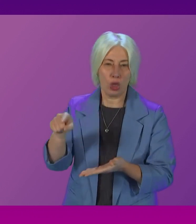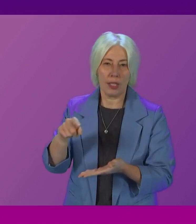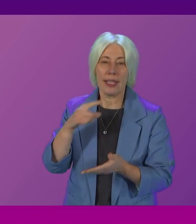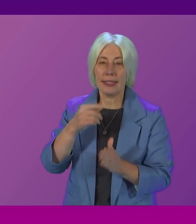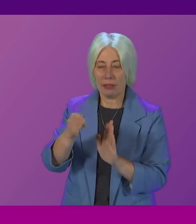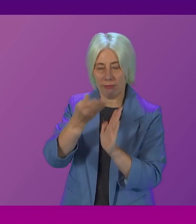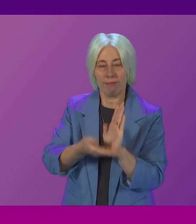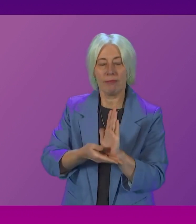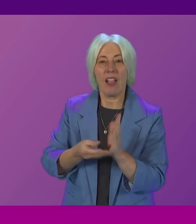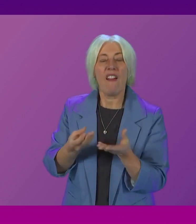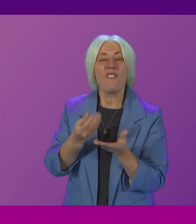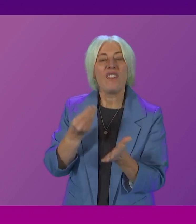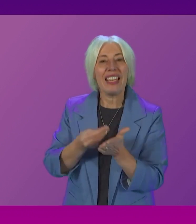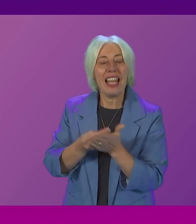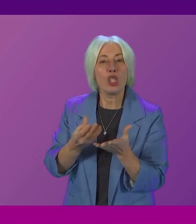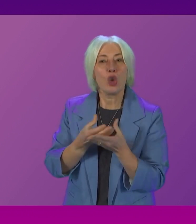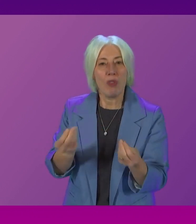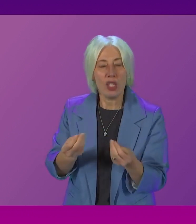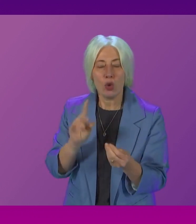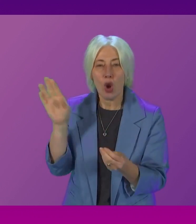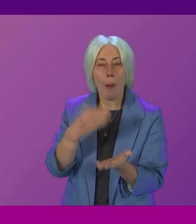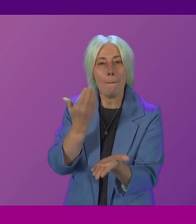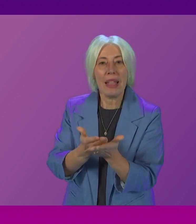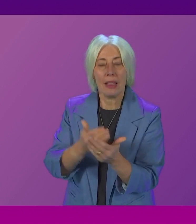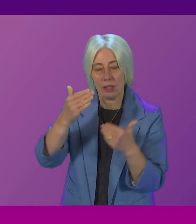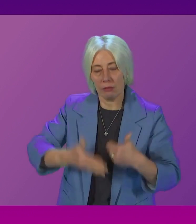financial resolutions for bills at all stages. Before any amendments to the Gender Recognition